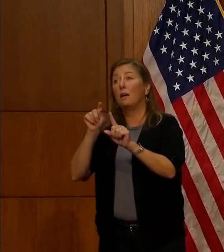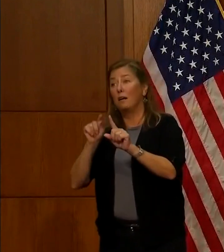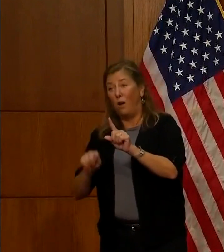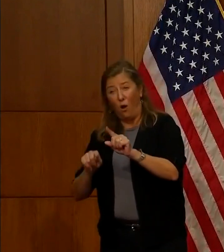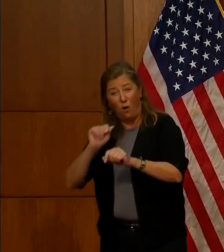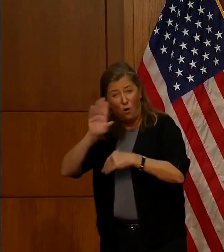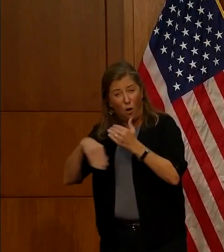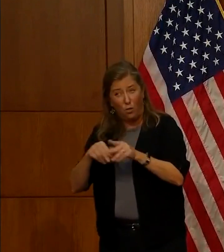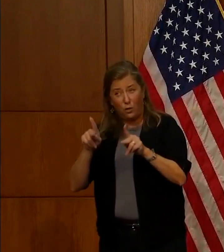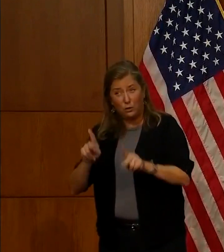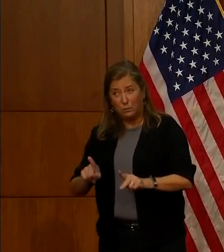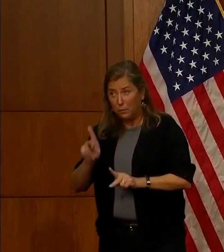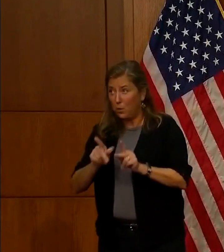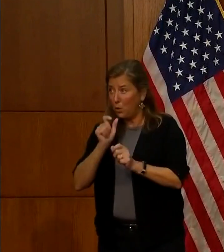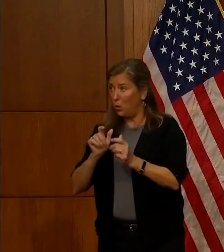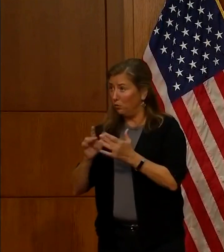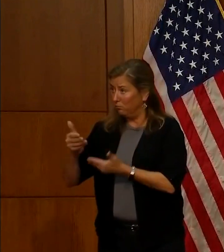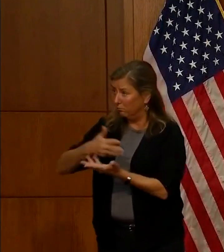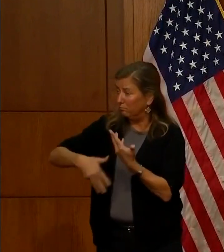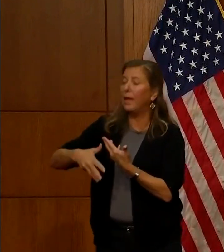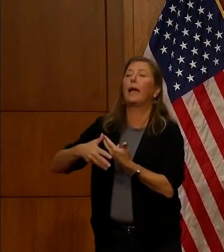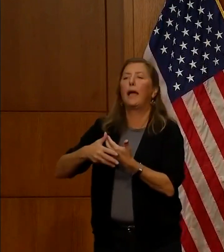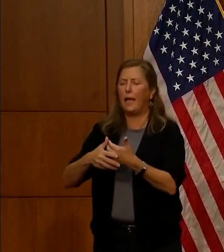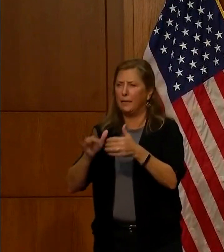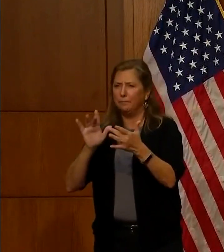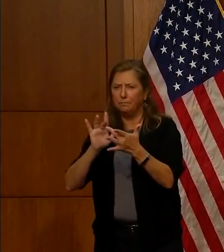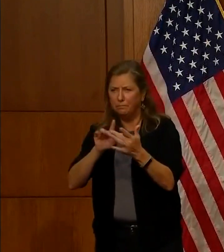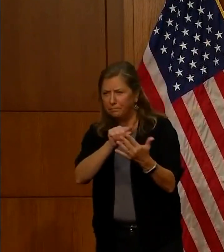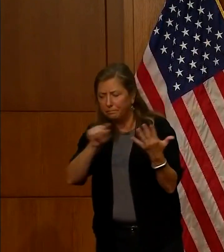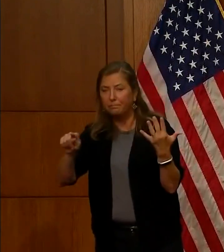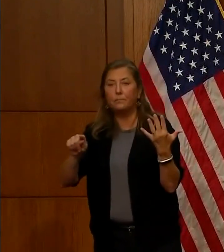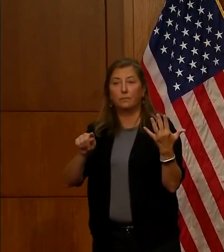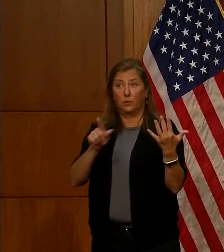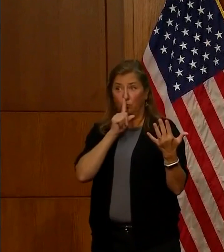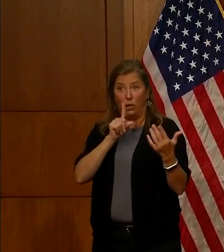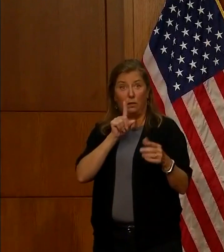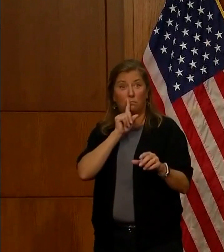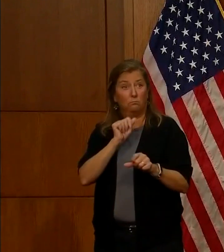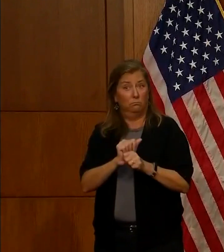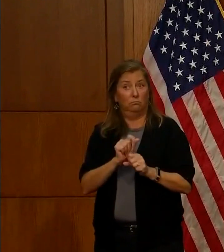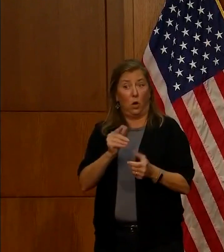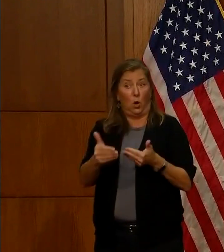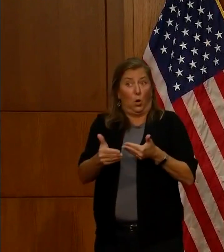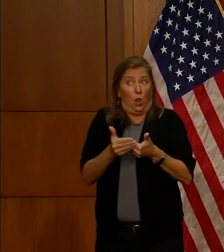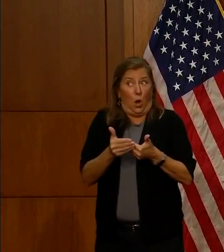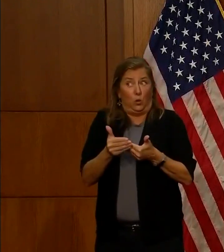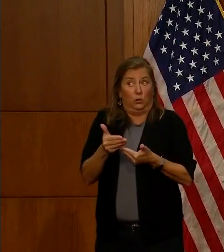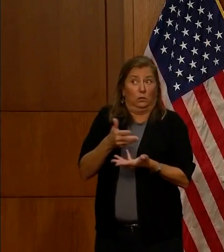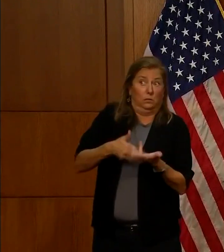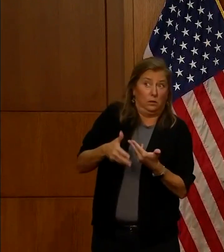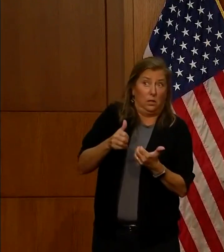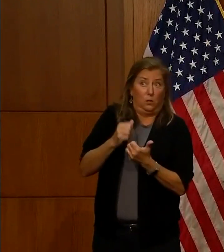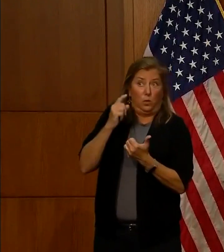INVESTIGATIONS- AND WE WERE ABLE TO TRACK DOWN ALL OF THOSE POTENTIAL CONTACTS. DETERMINE